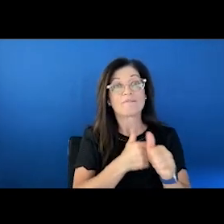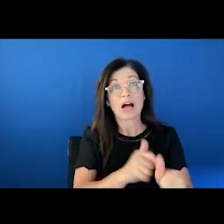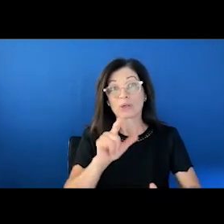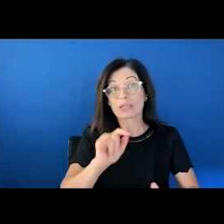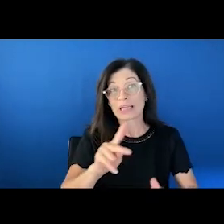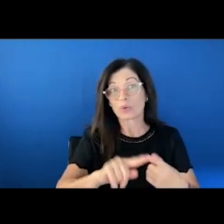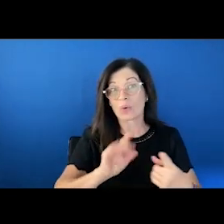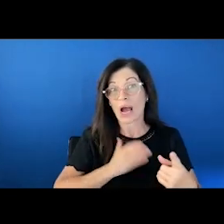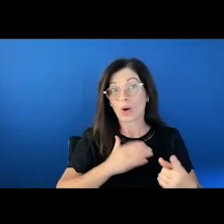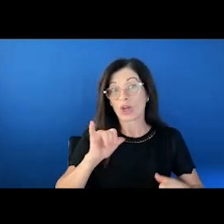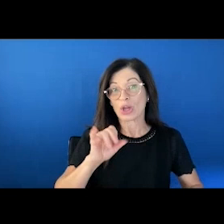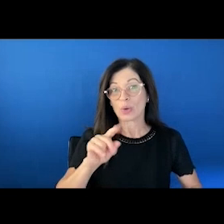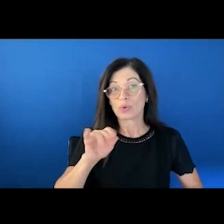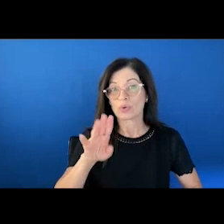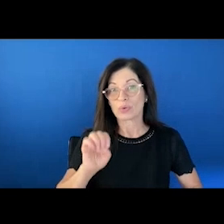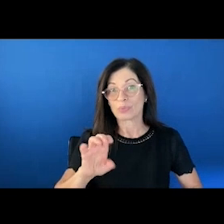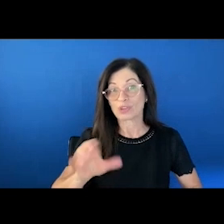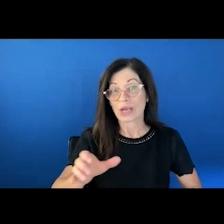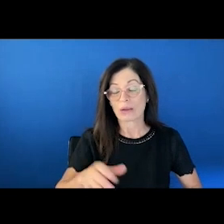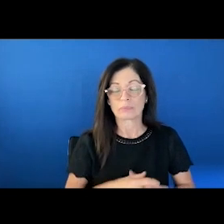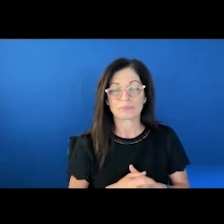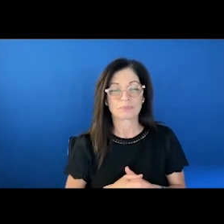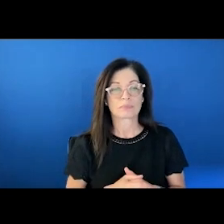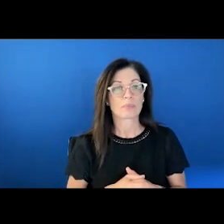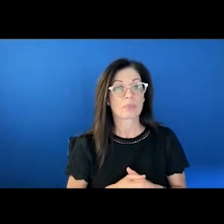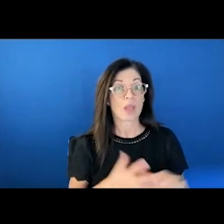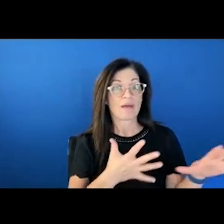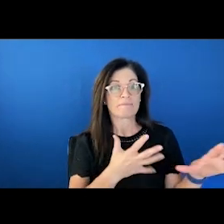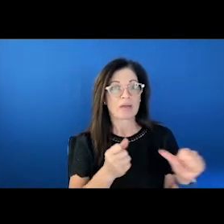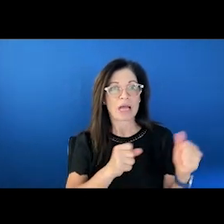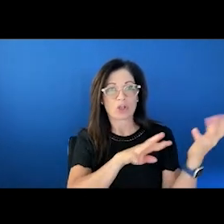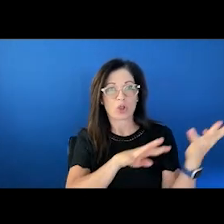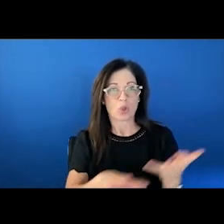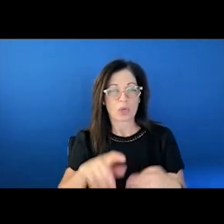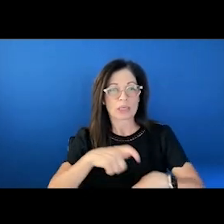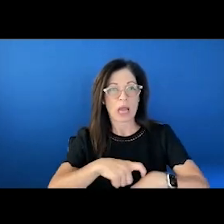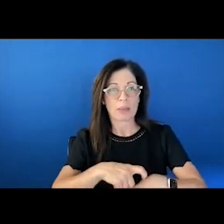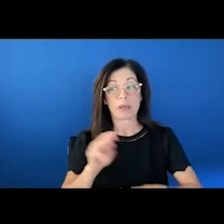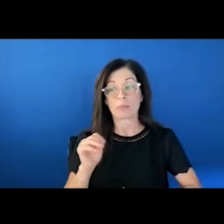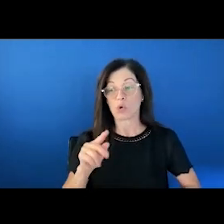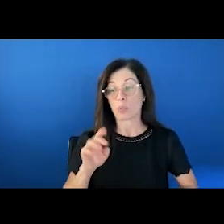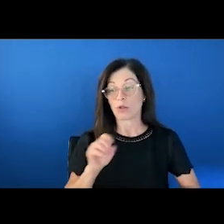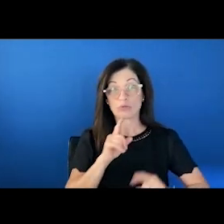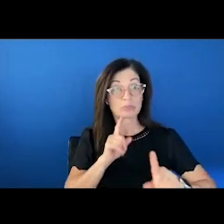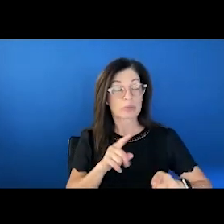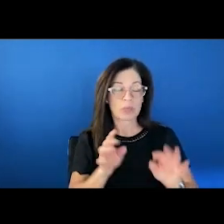“Follow the link to our YouTube channel”. Fast loading times and mobile responsiveness